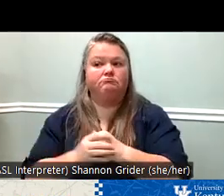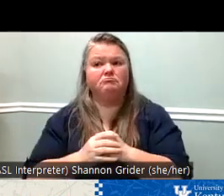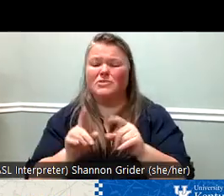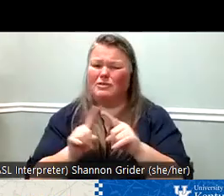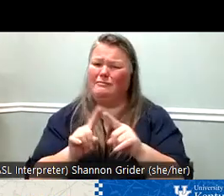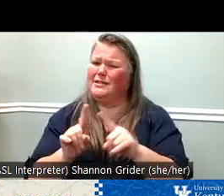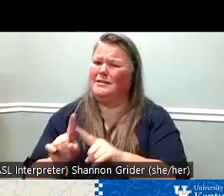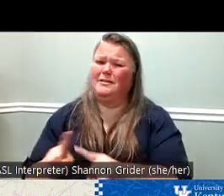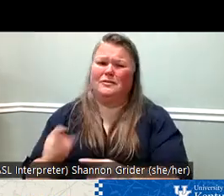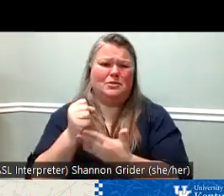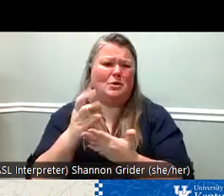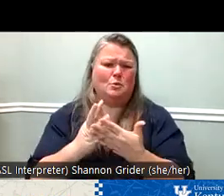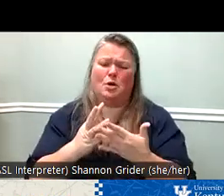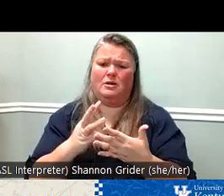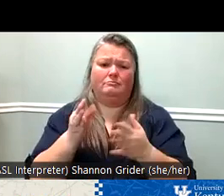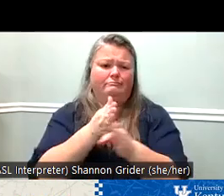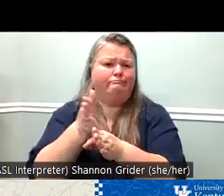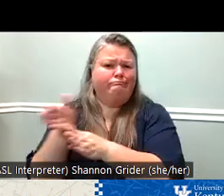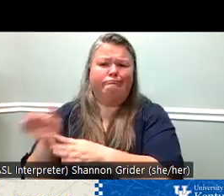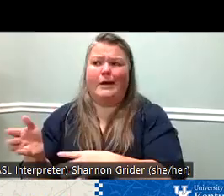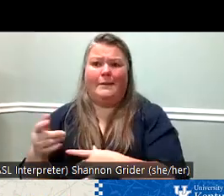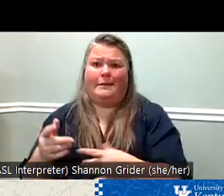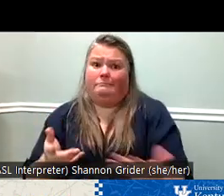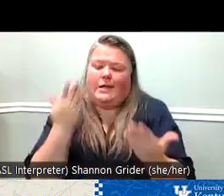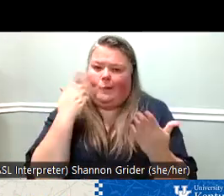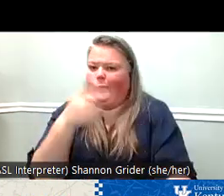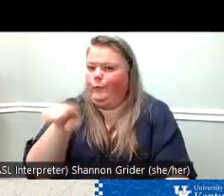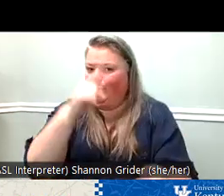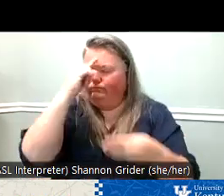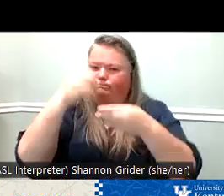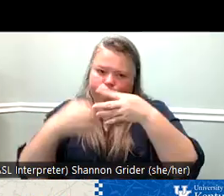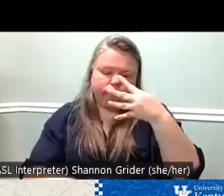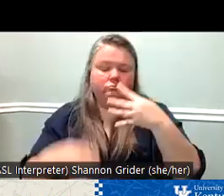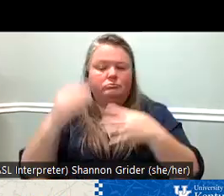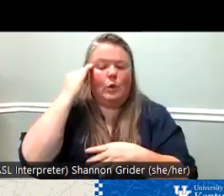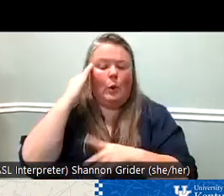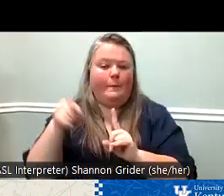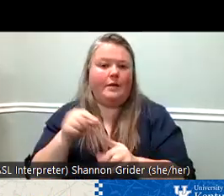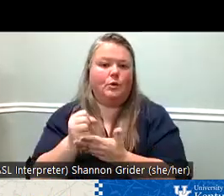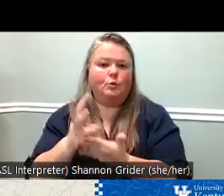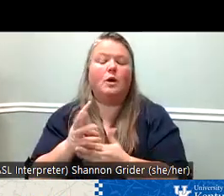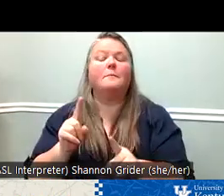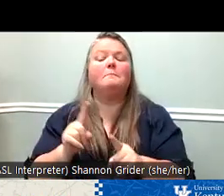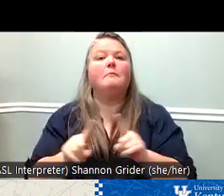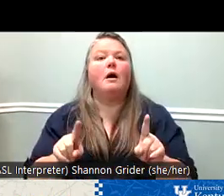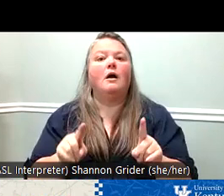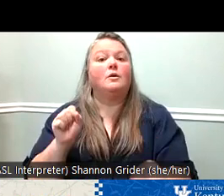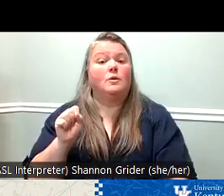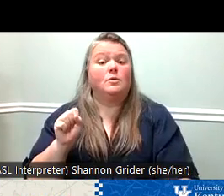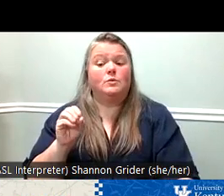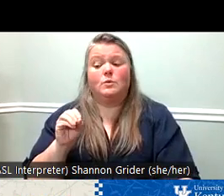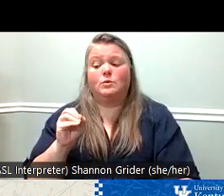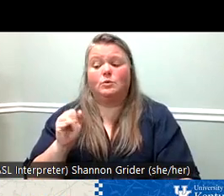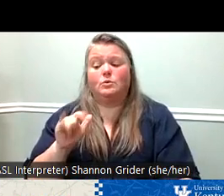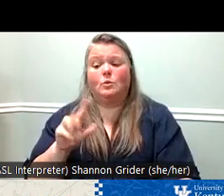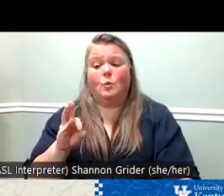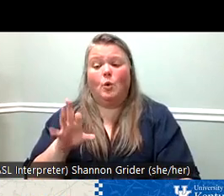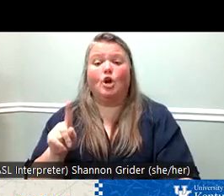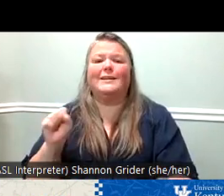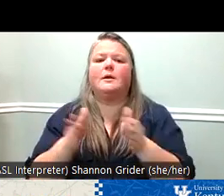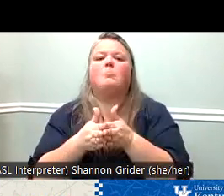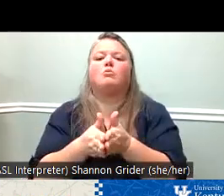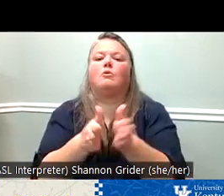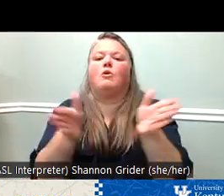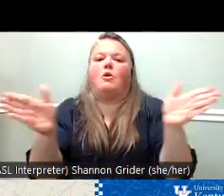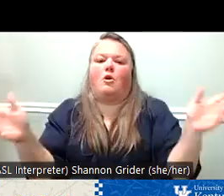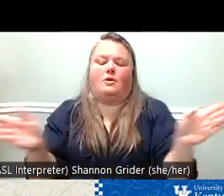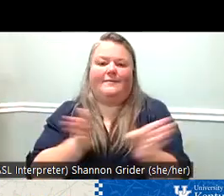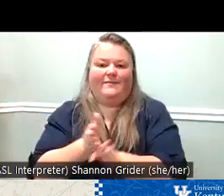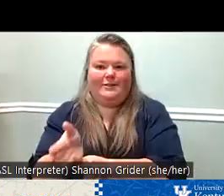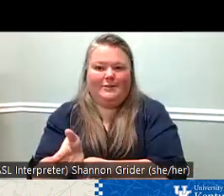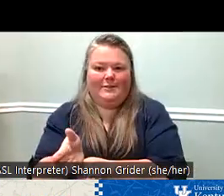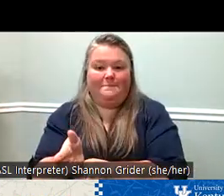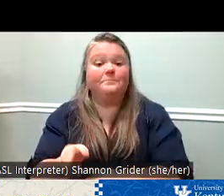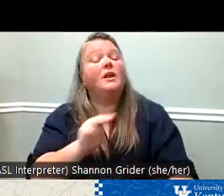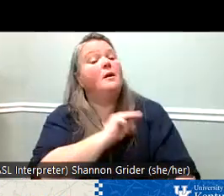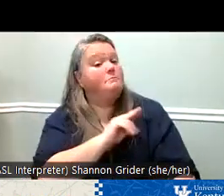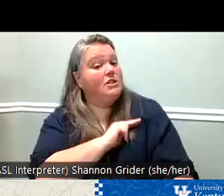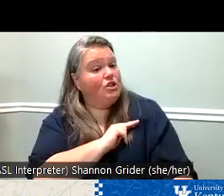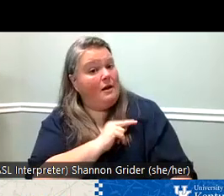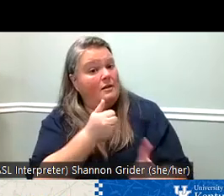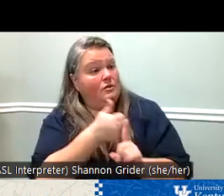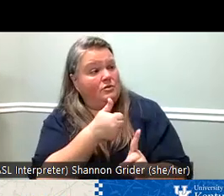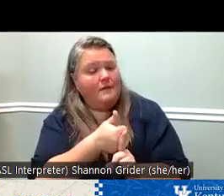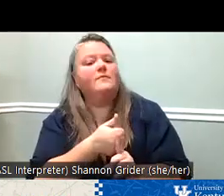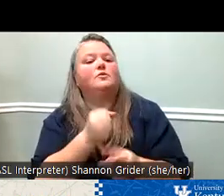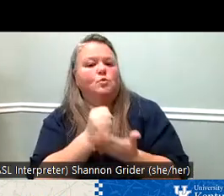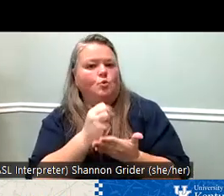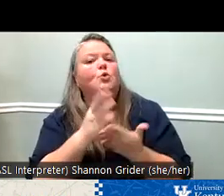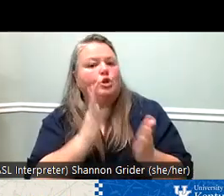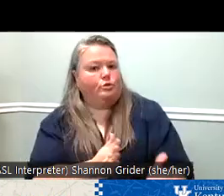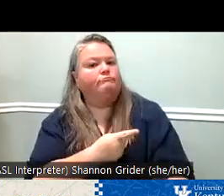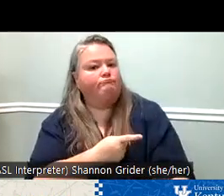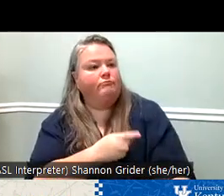TEACH OTHER SOCIAL WORK STUDENTS HOW TO ASSESS CLIENTS IN SOCIAL WORK PRACTICE. I'VE TAUGHT SOCIAL WORK POLICY AND COMMUNITY AND ORGANIZATIONAL PRACTICE, SO THERE'S